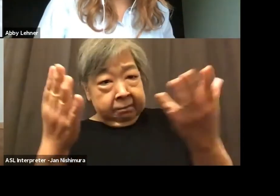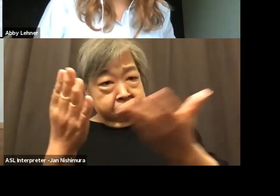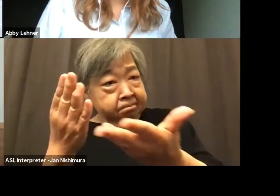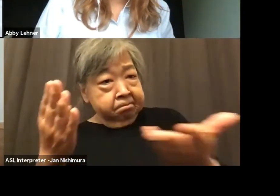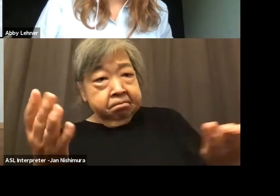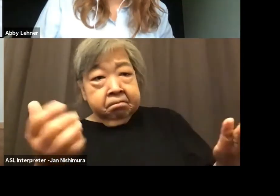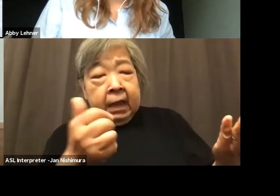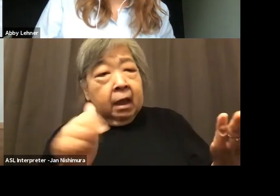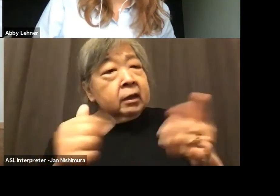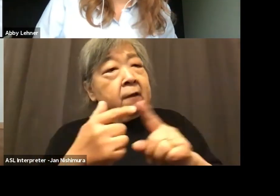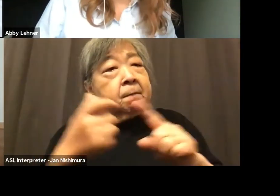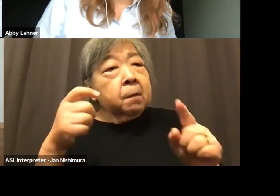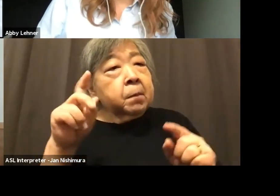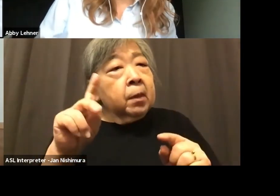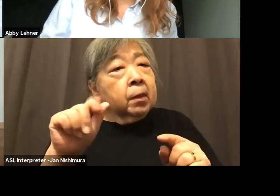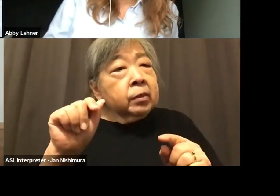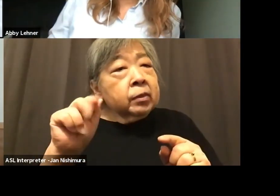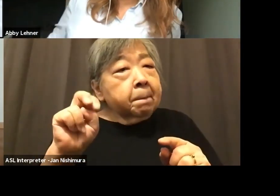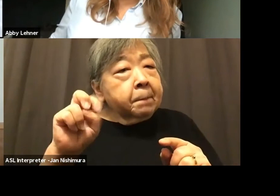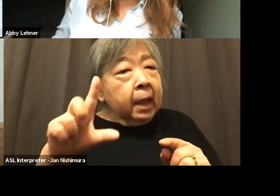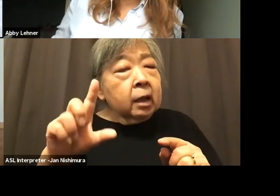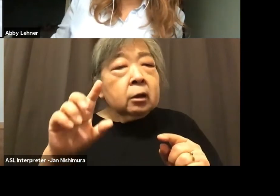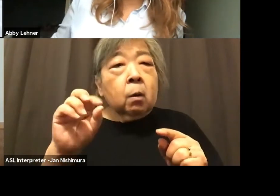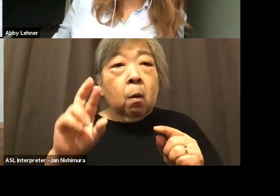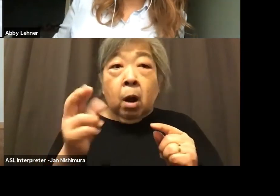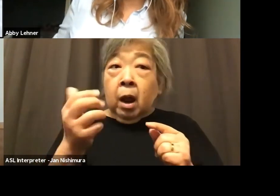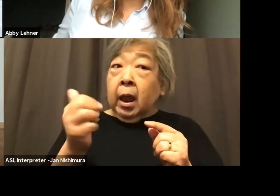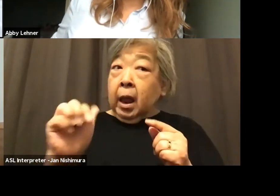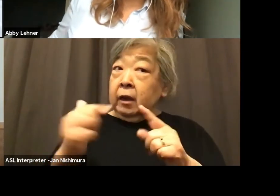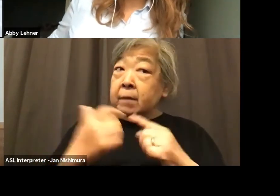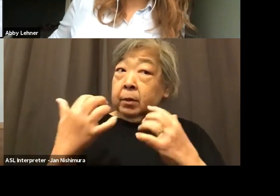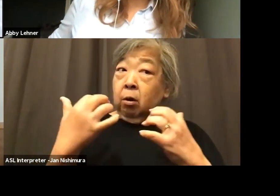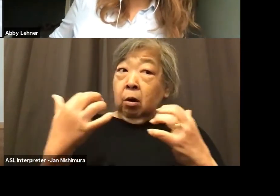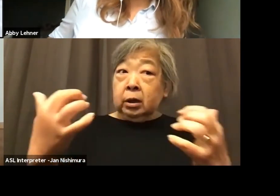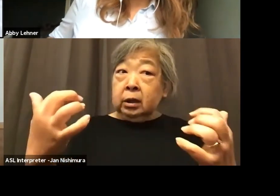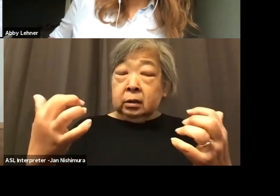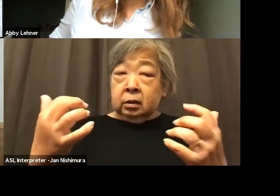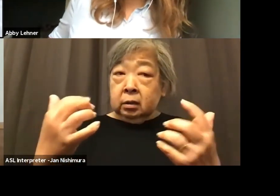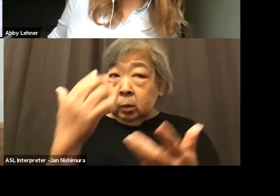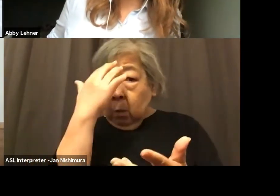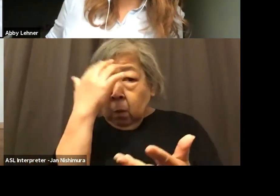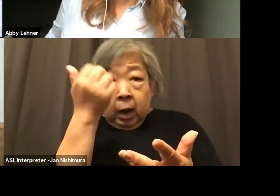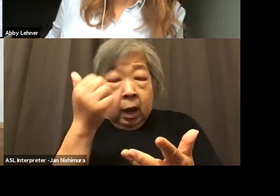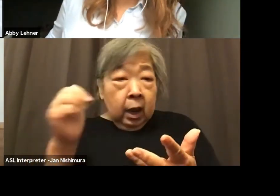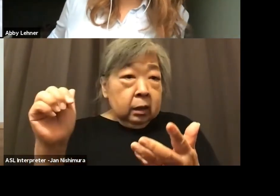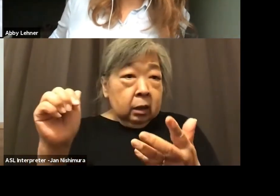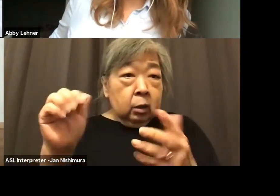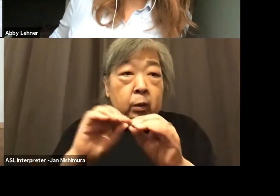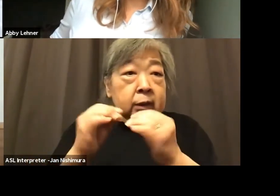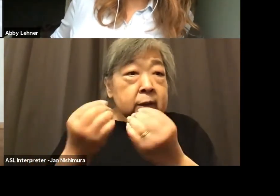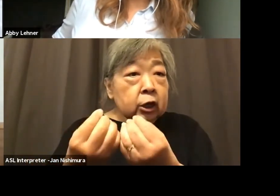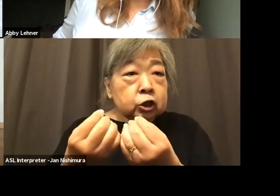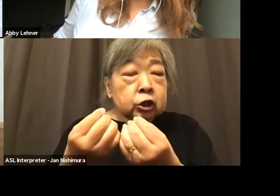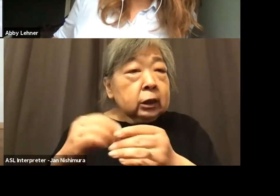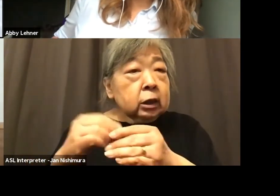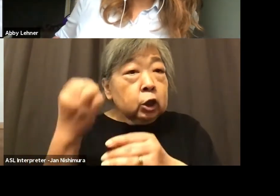in the audience have any answers to that, any sort of disability organizations that you received services from in Europe.